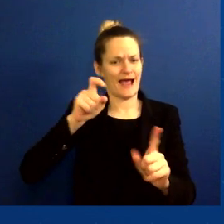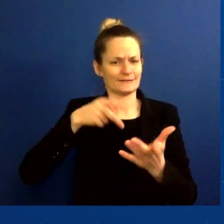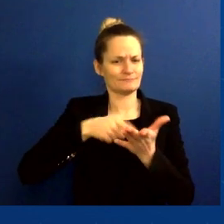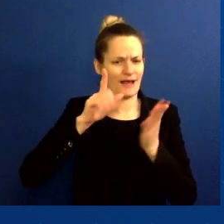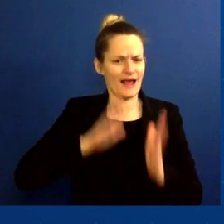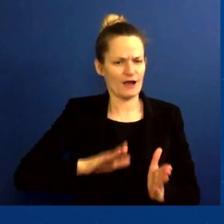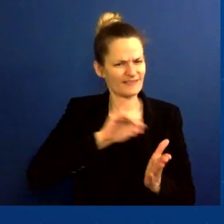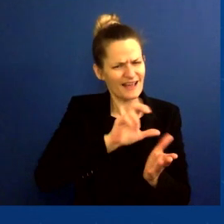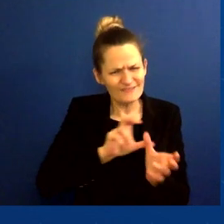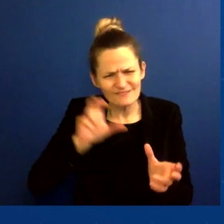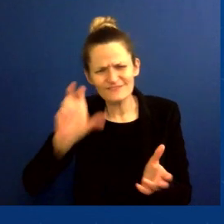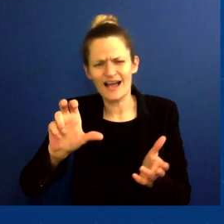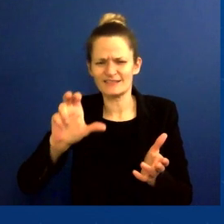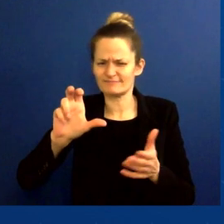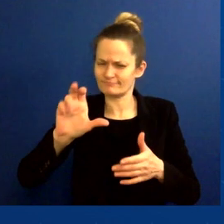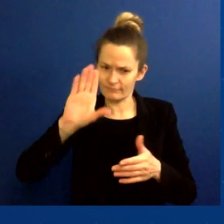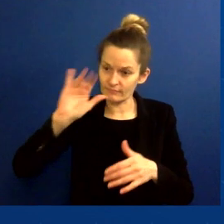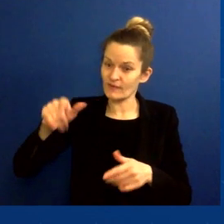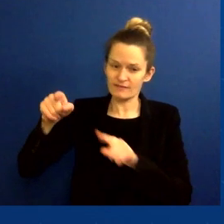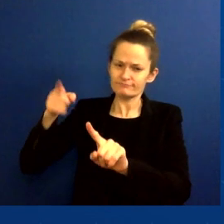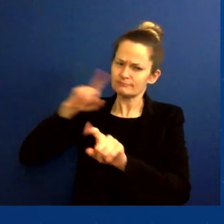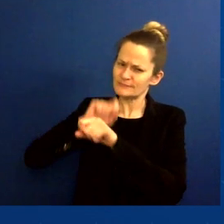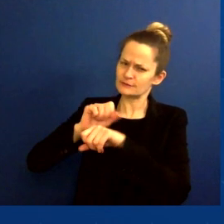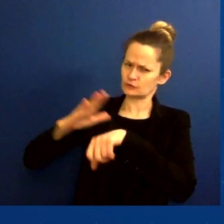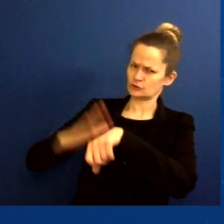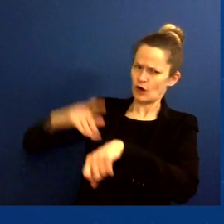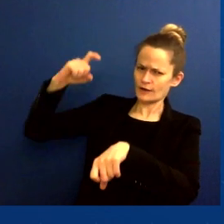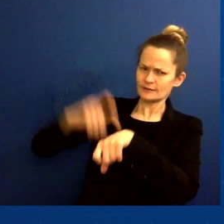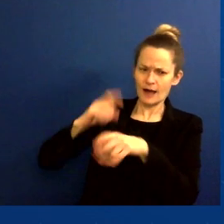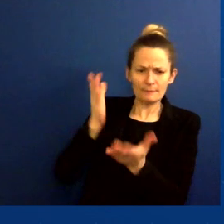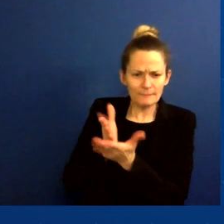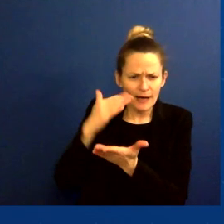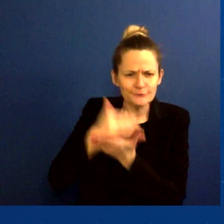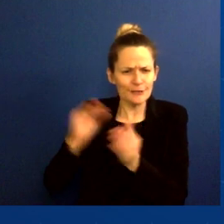built by the most highly skilled workers in the country. Union workers.